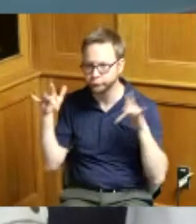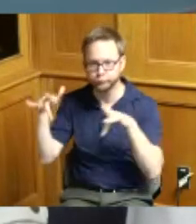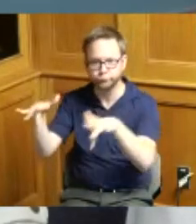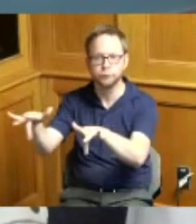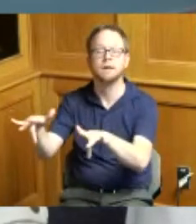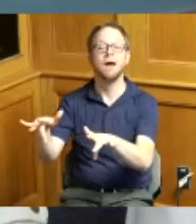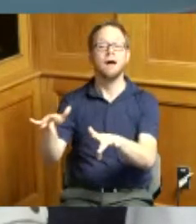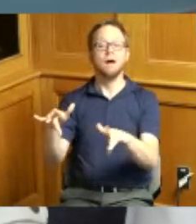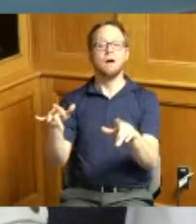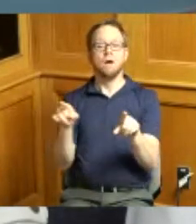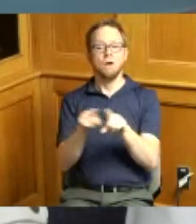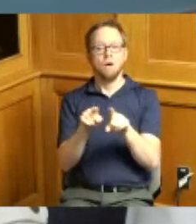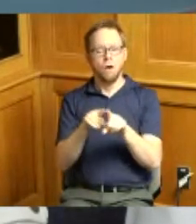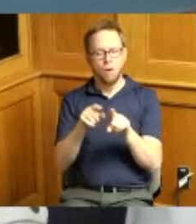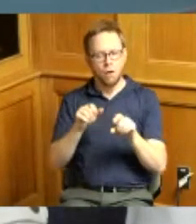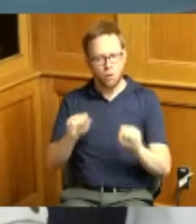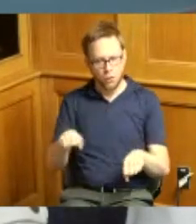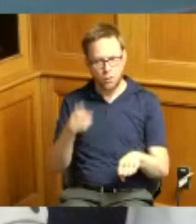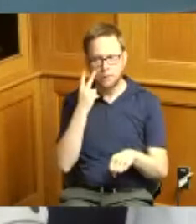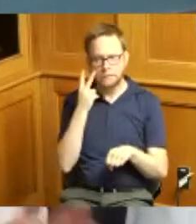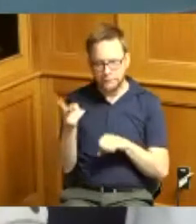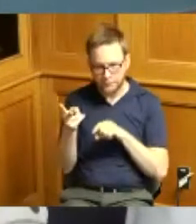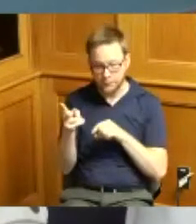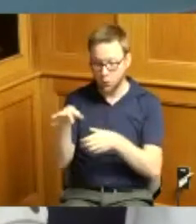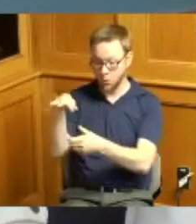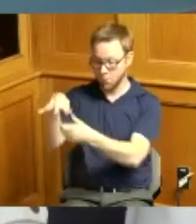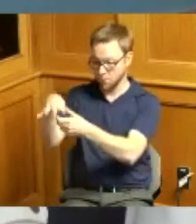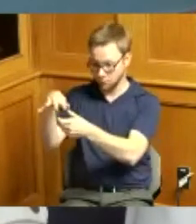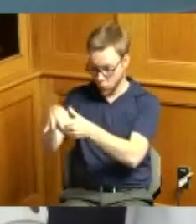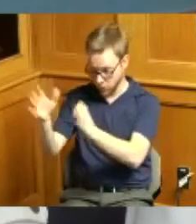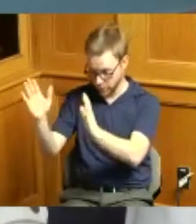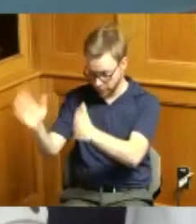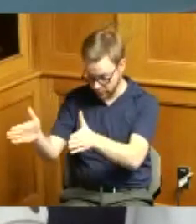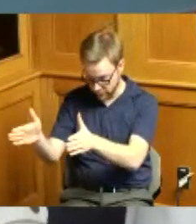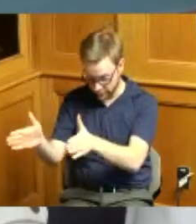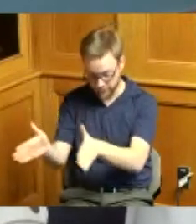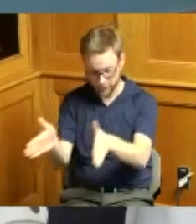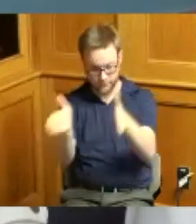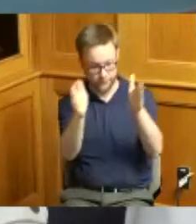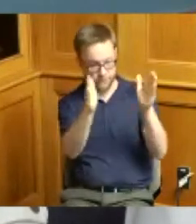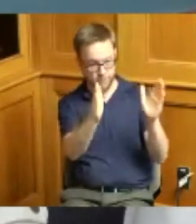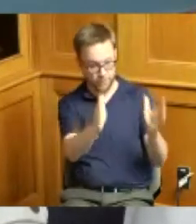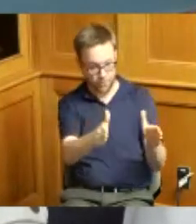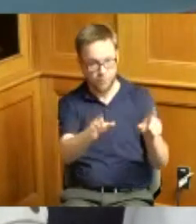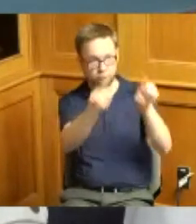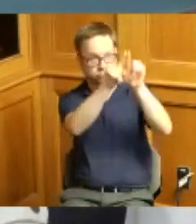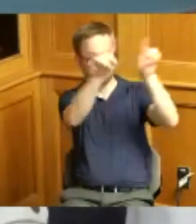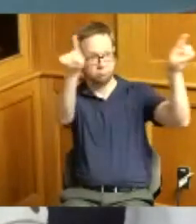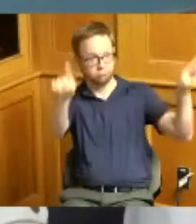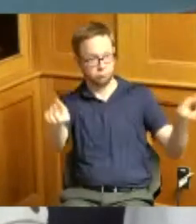able to see we had the voting on one side and then they also had the signs for covet